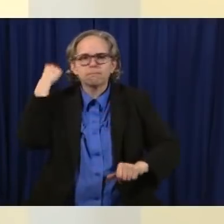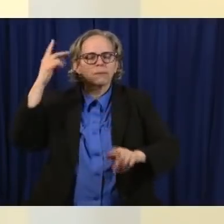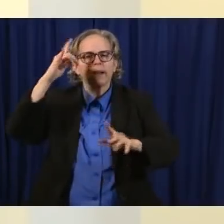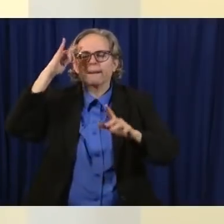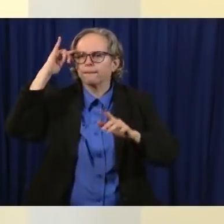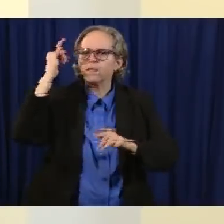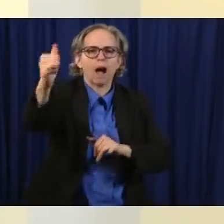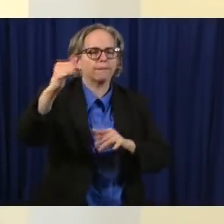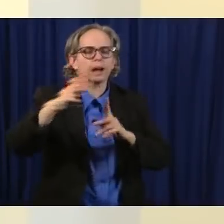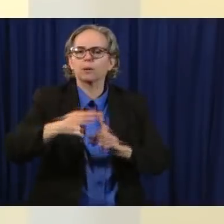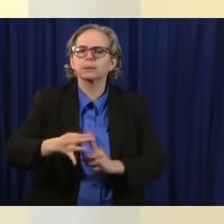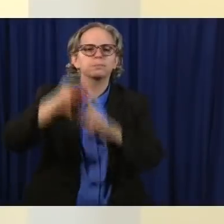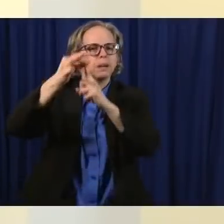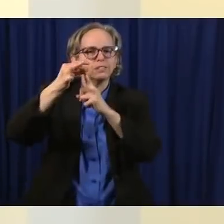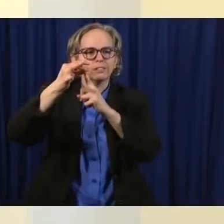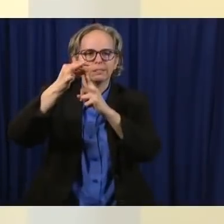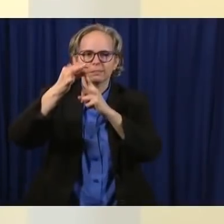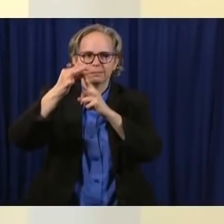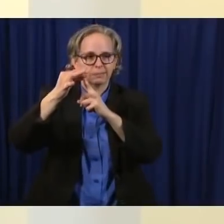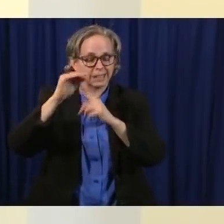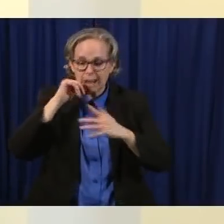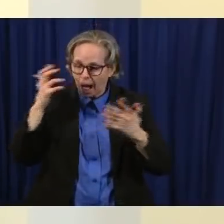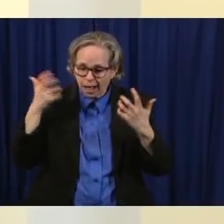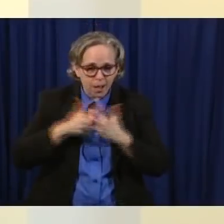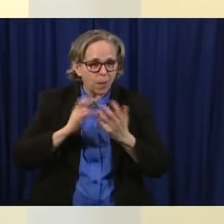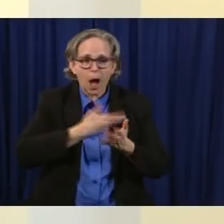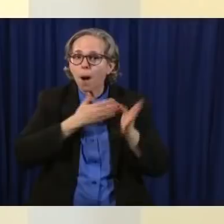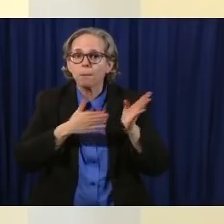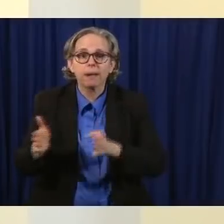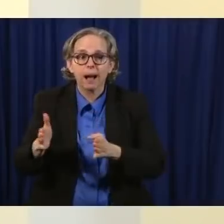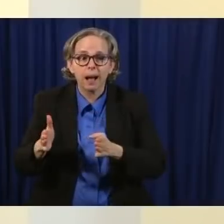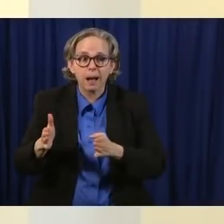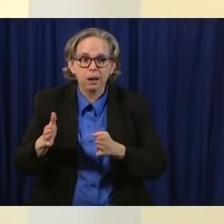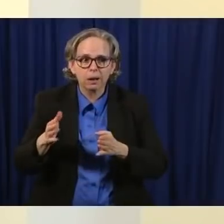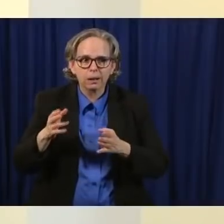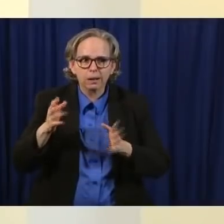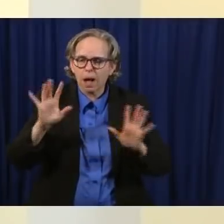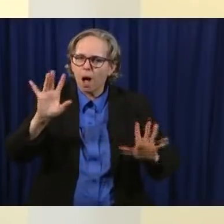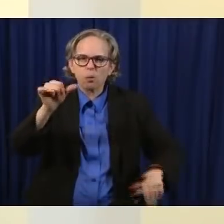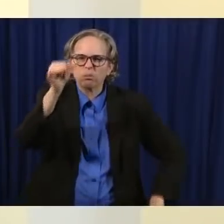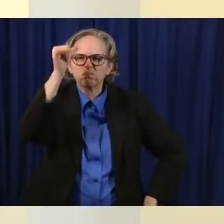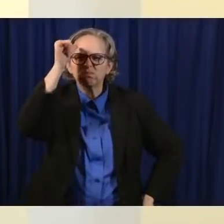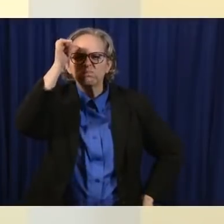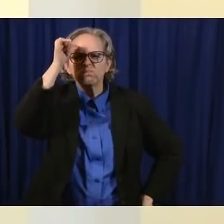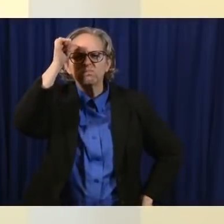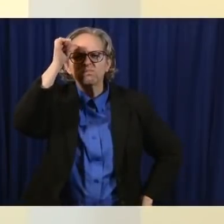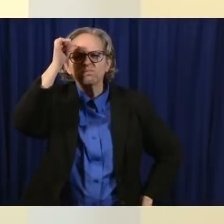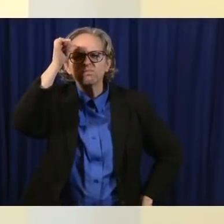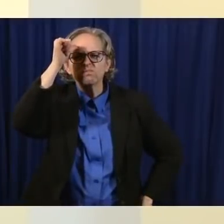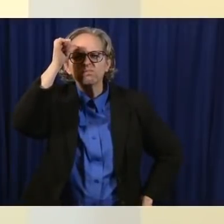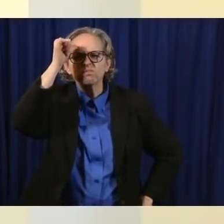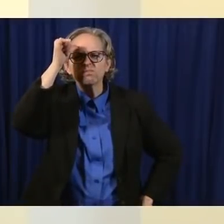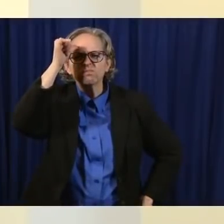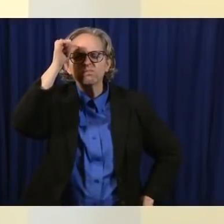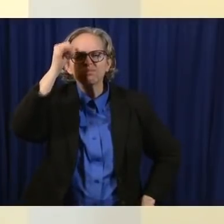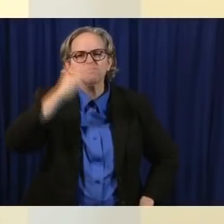THE VIRTUAL GRADUATIONS, THE DRIVE THROUGH SUCH A CELEBRATIONS, THE WEDDING I JUST SAW PICTURES OF HER THE NEWSPAPER WHERE PEOPLE WENT OUT IN THE MIDDLE OF THE STREET AND NEIGHBORS WERE BANGING OUT FROM EVERY HOUSE AND DRAWING HEARTS